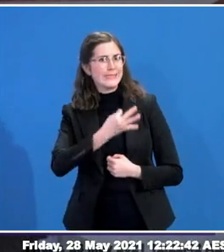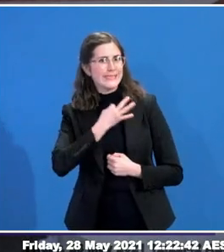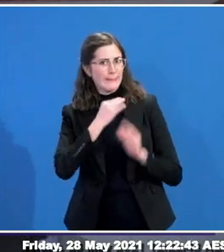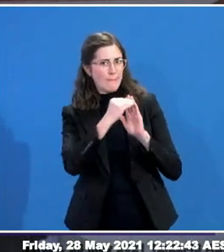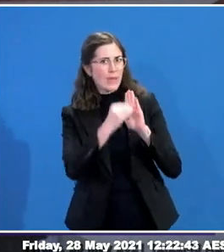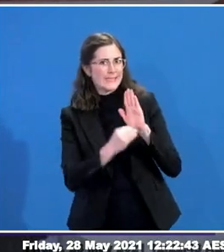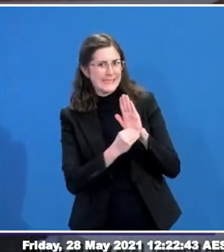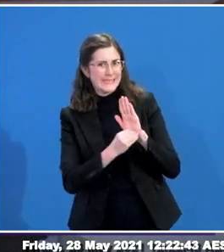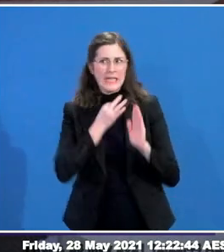Can I take you, please to...